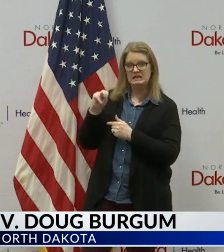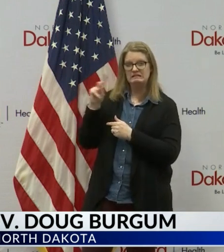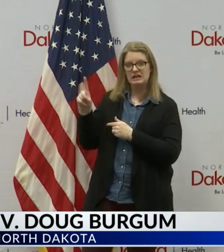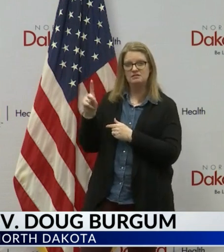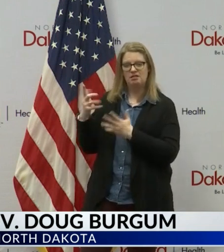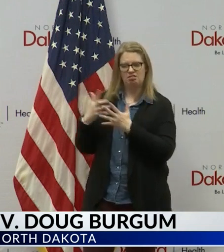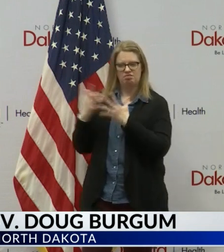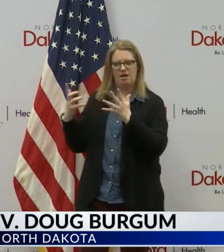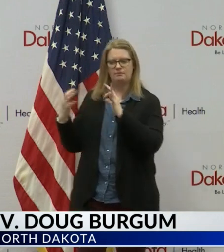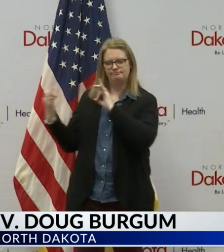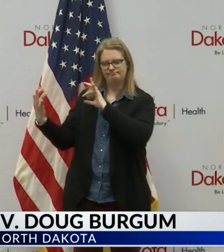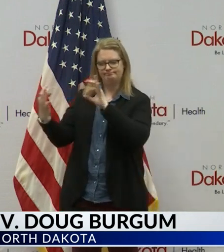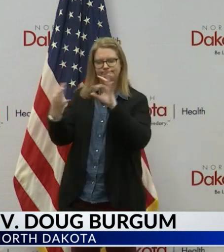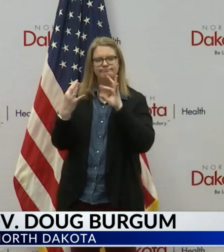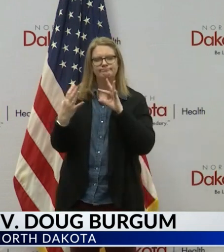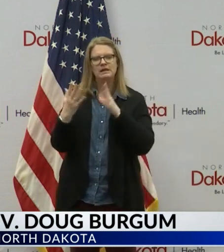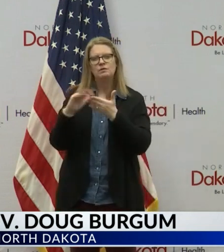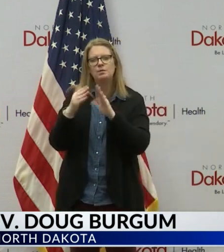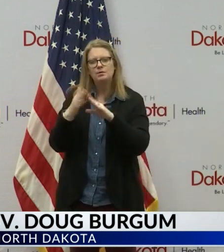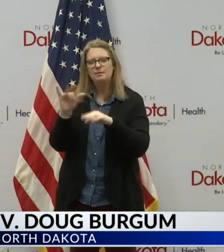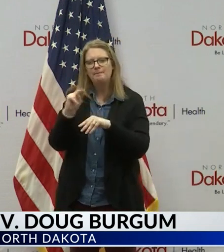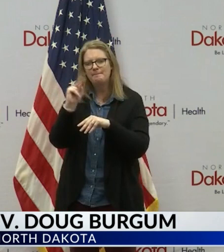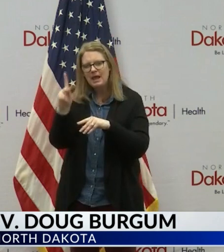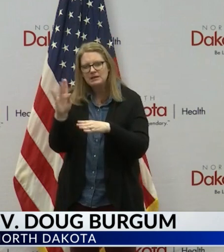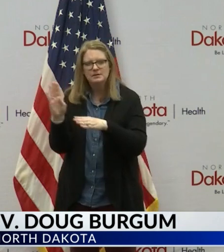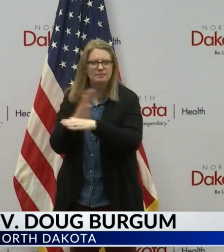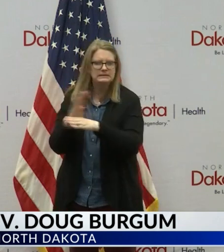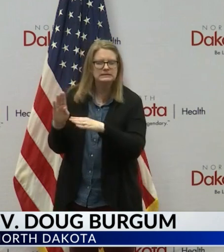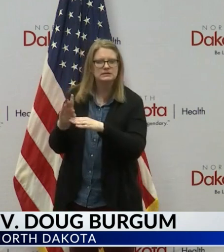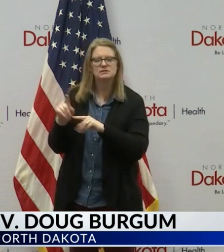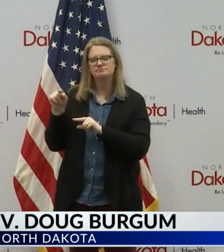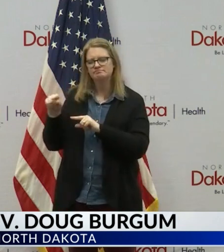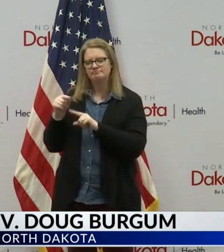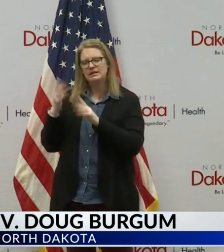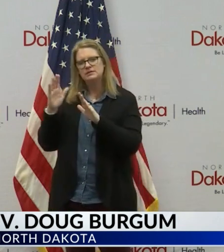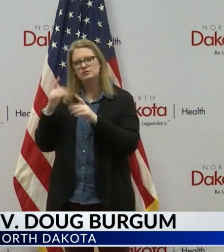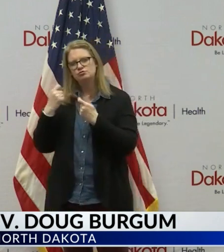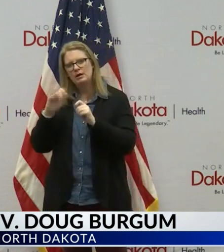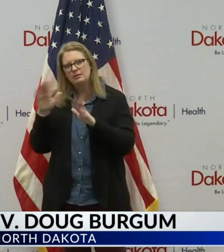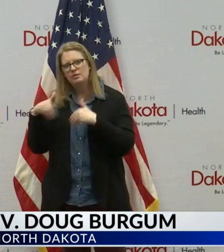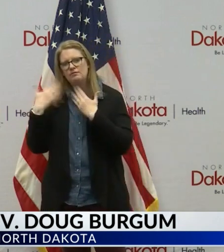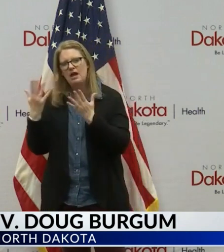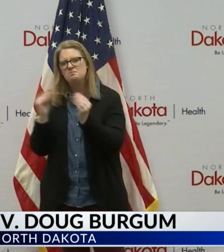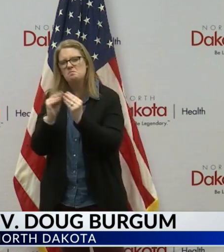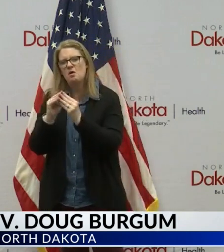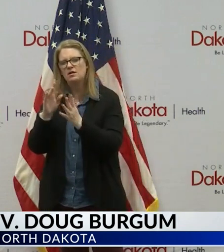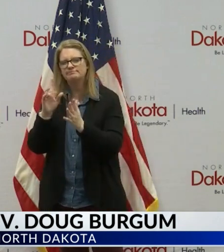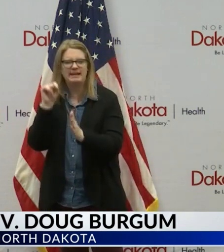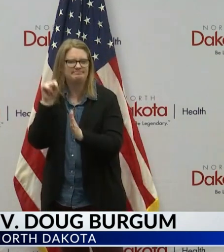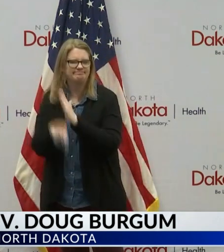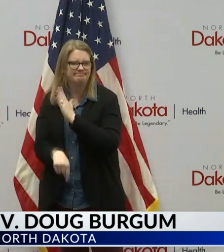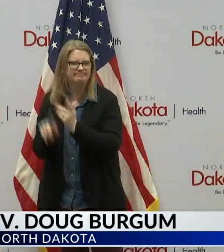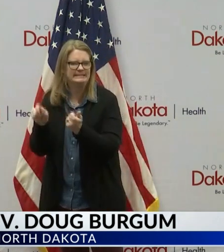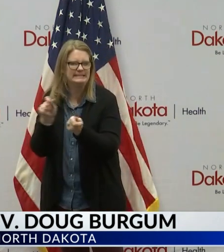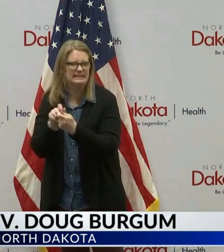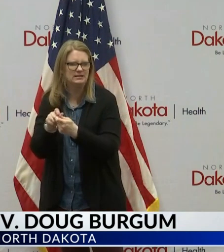NEARLY AN HOUR TALKING THROUGH THIS. THEY HAVE RECEIVED A LOT OF INPUT FROM COMMUNITY BANKERS AND BUSINESSES, AND WE ARE A